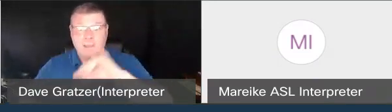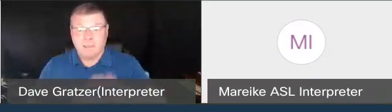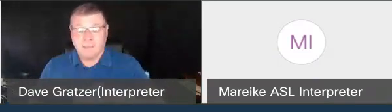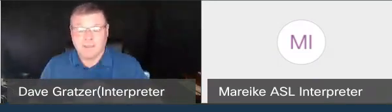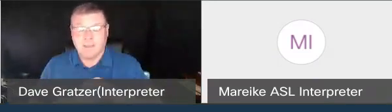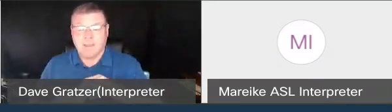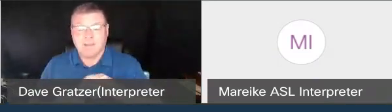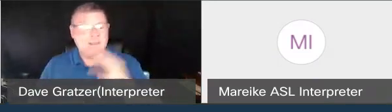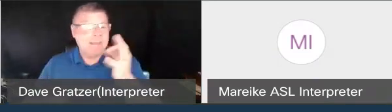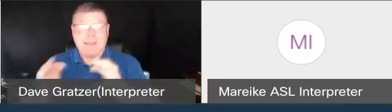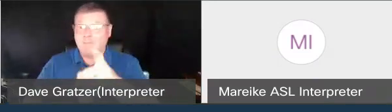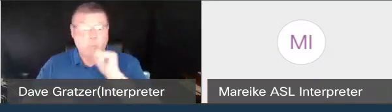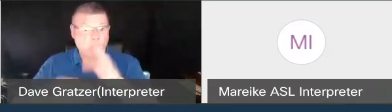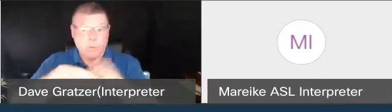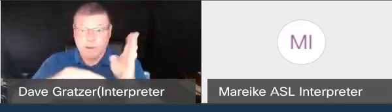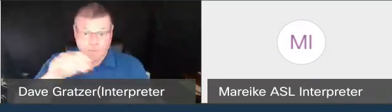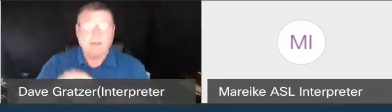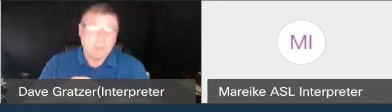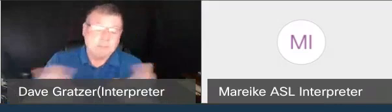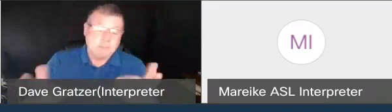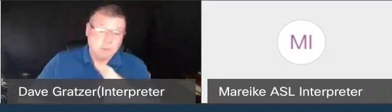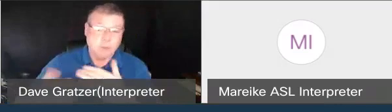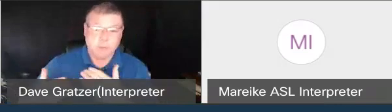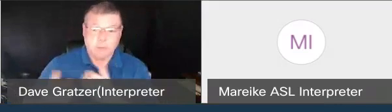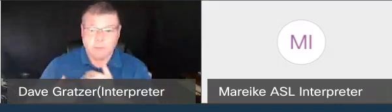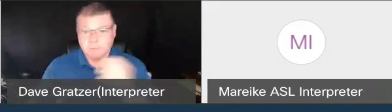if you don't complete, you could be held accountable with jail time.